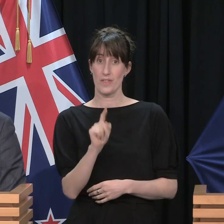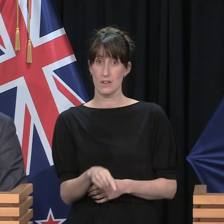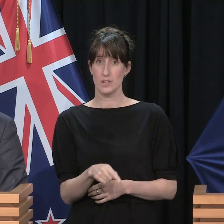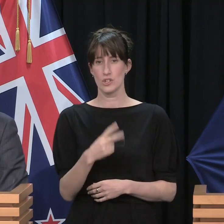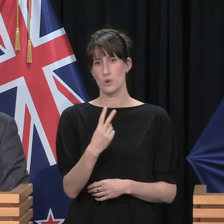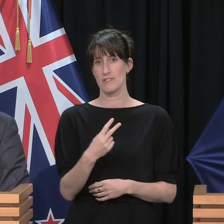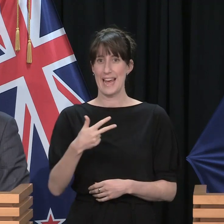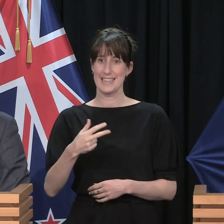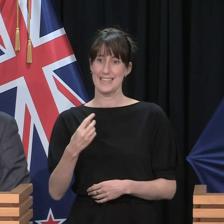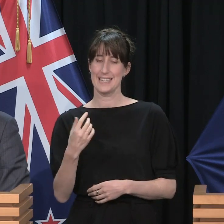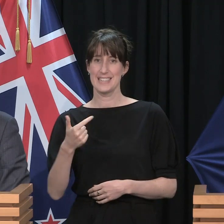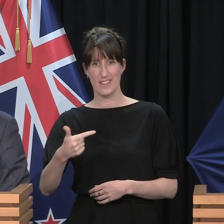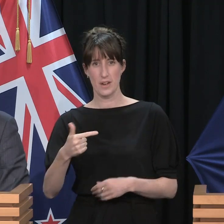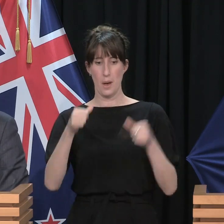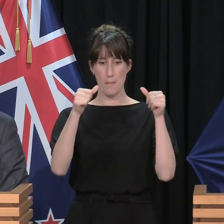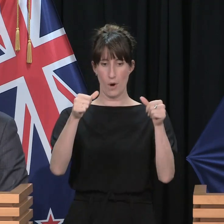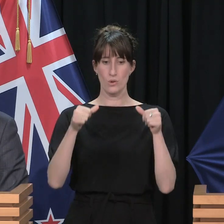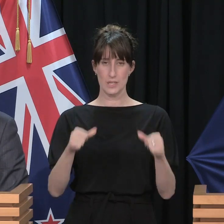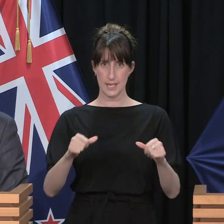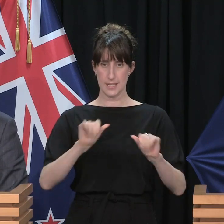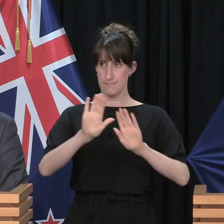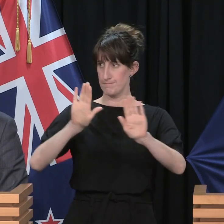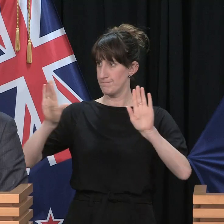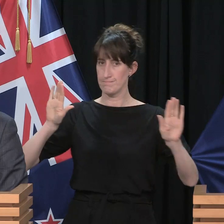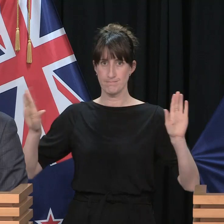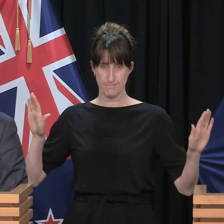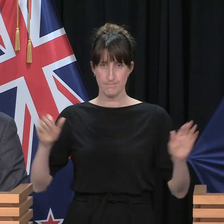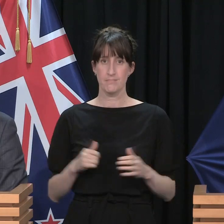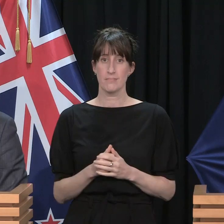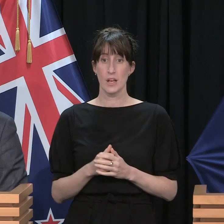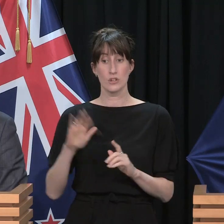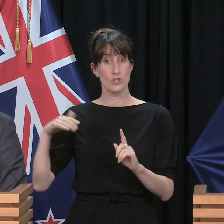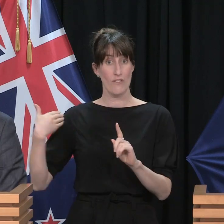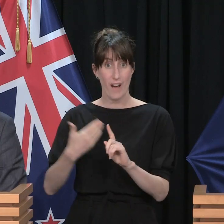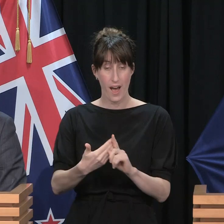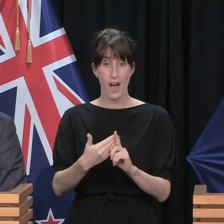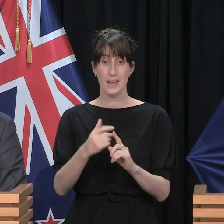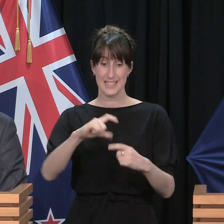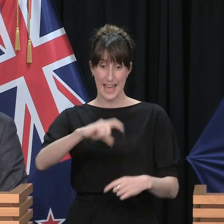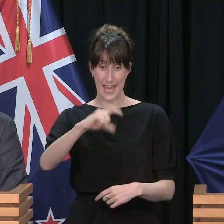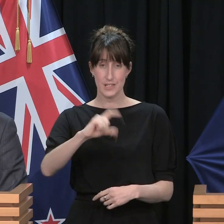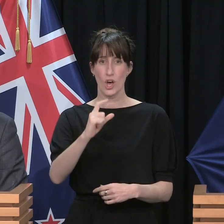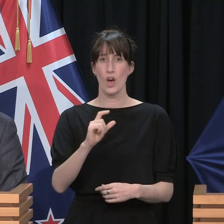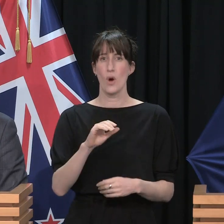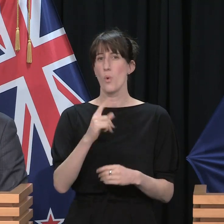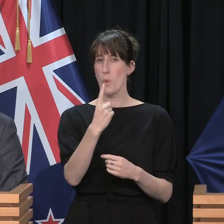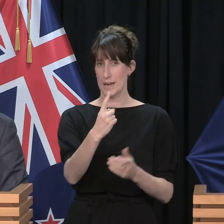got 621,400 registered users. There have been 82,287 posters